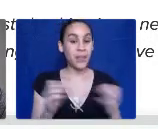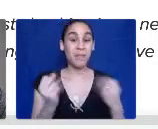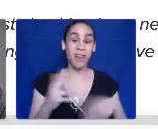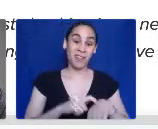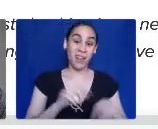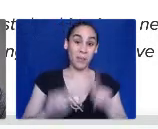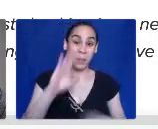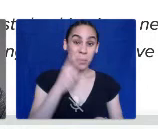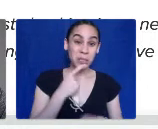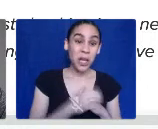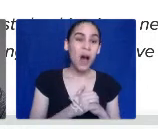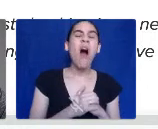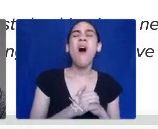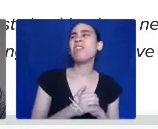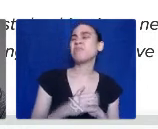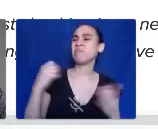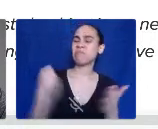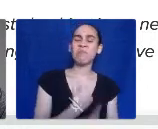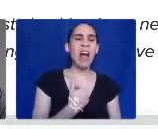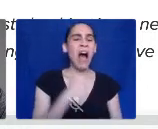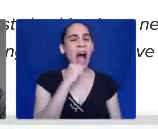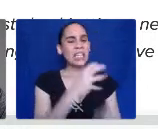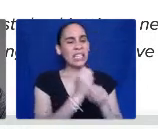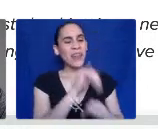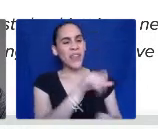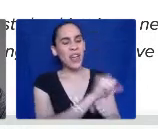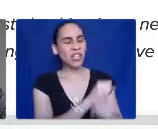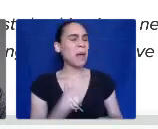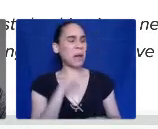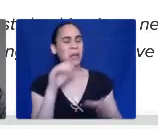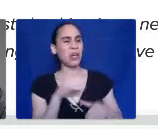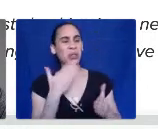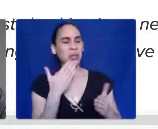i didn't get this i'm not good at what i'm doing i would change it and say okay what could i have